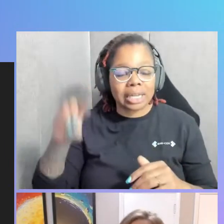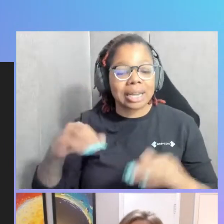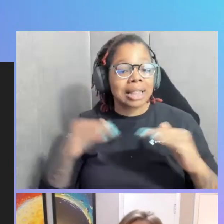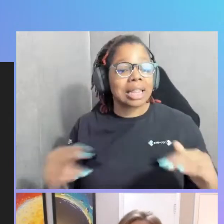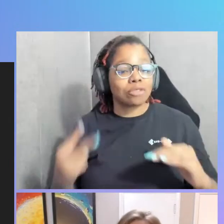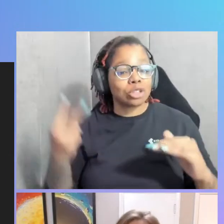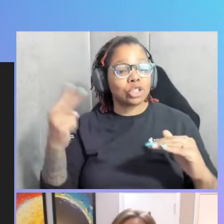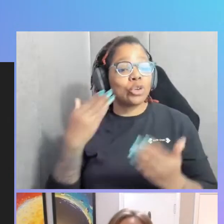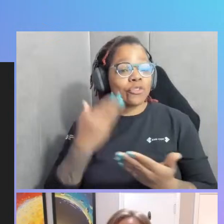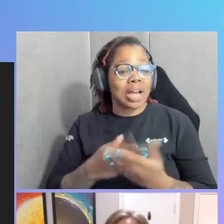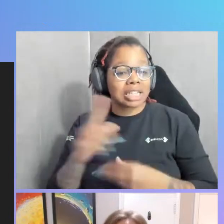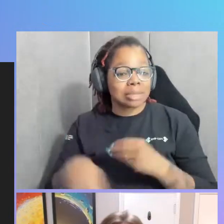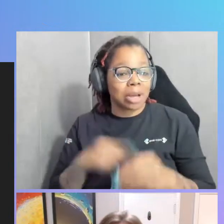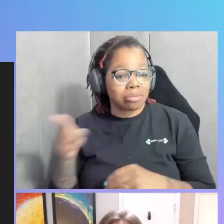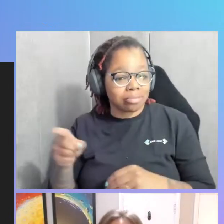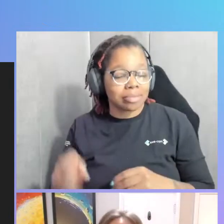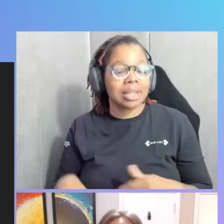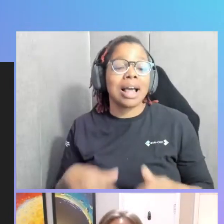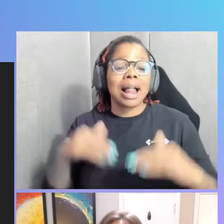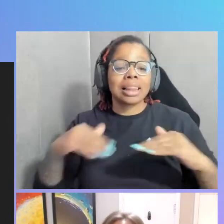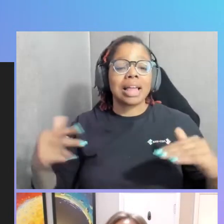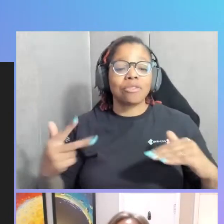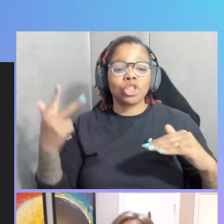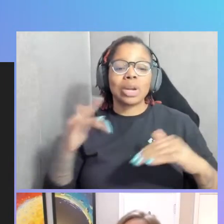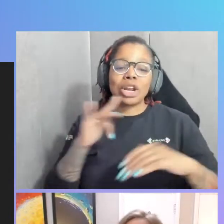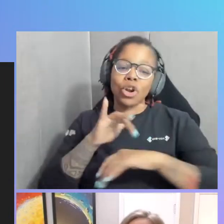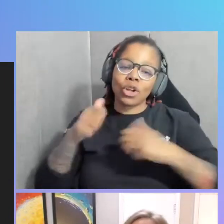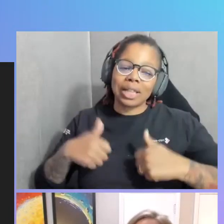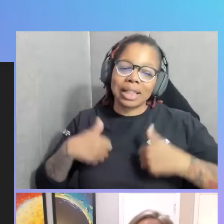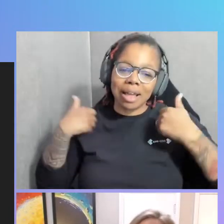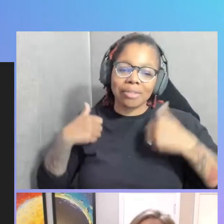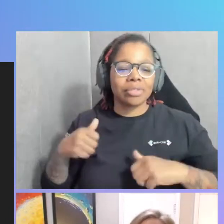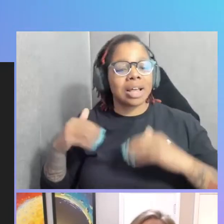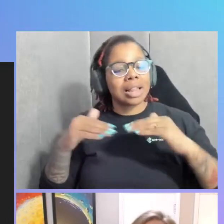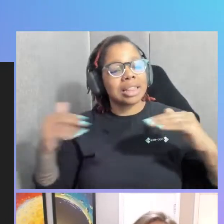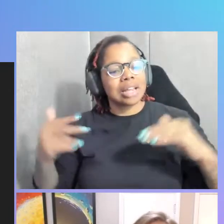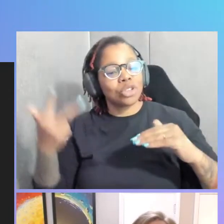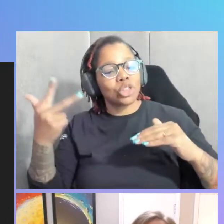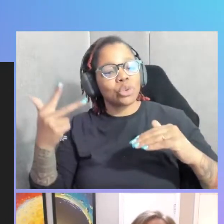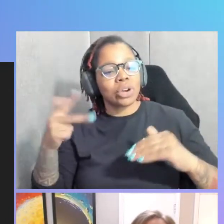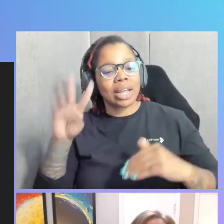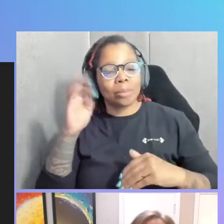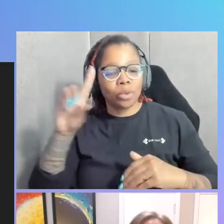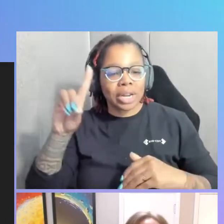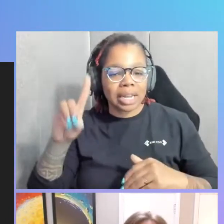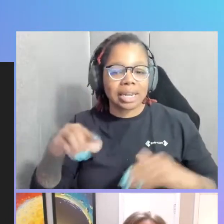three. Early life, level three